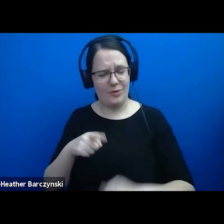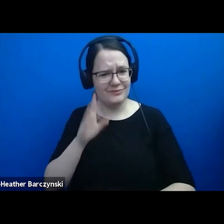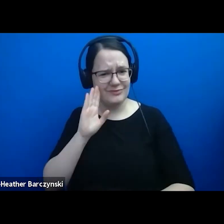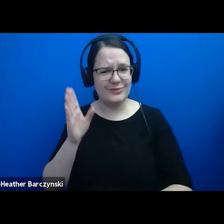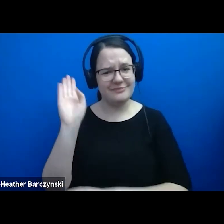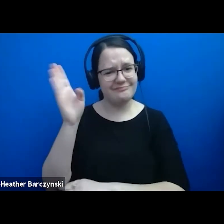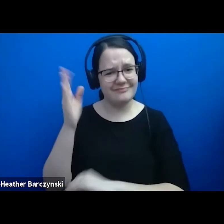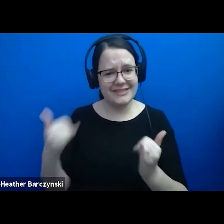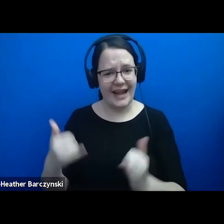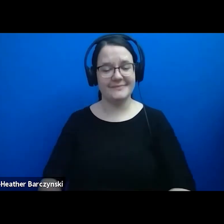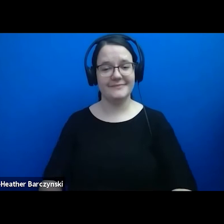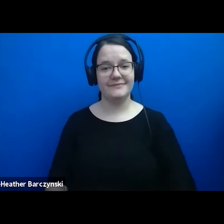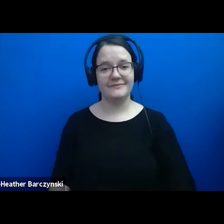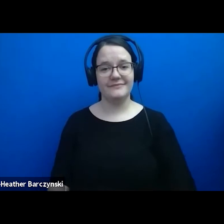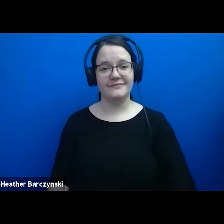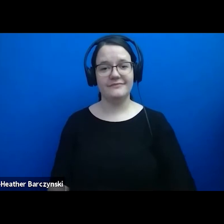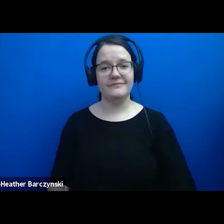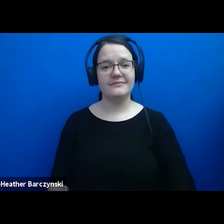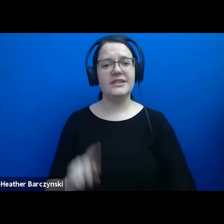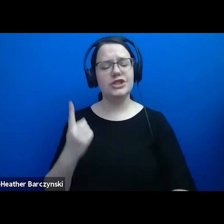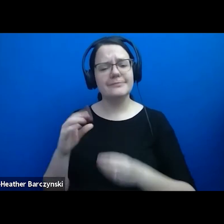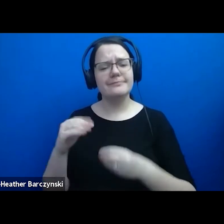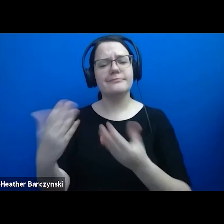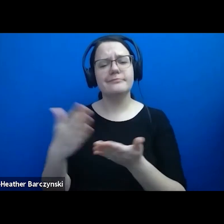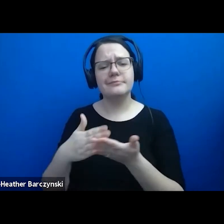and just to maybe contextualize a little bit about the university's history